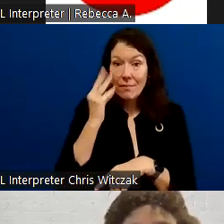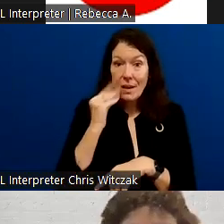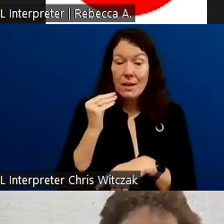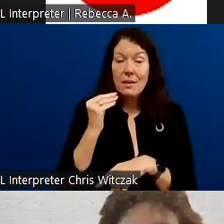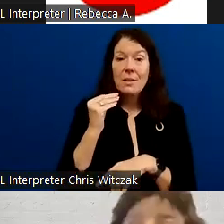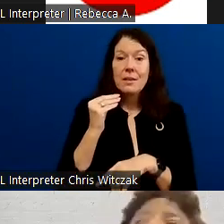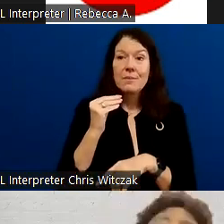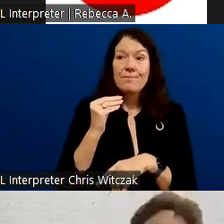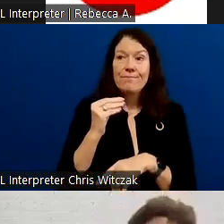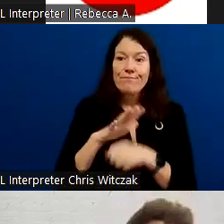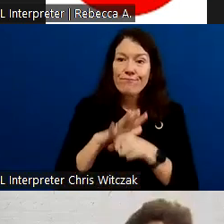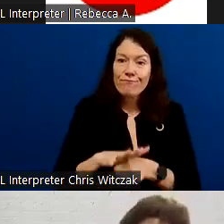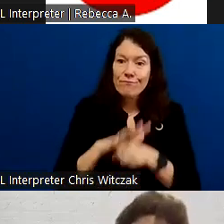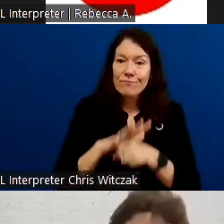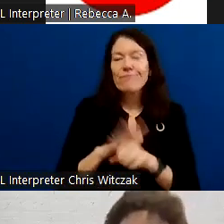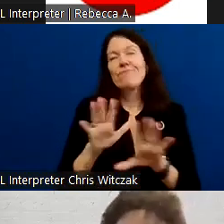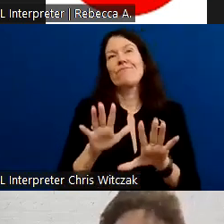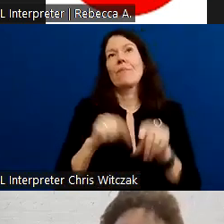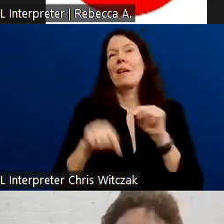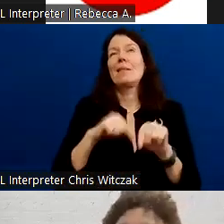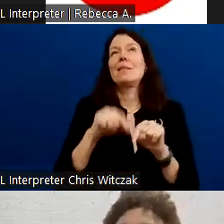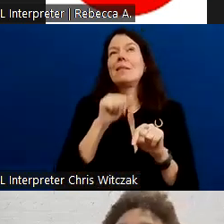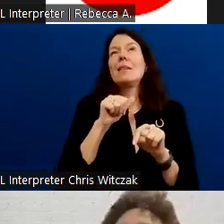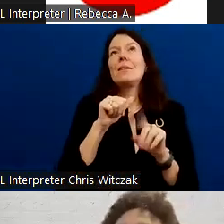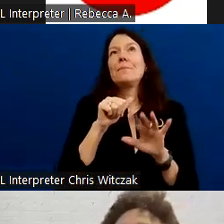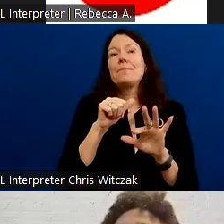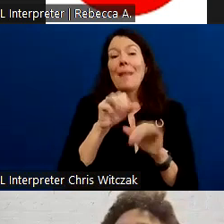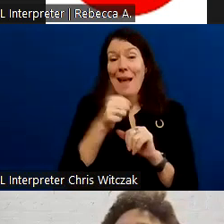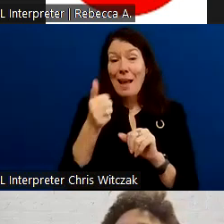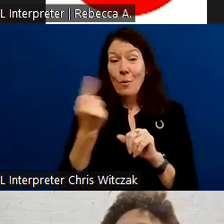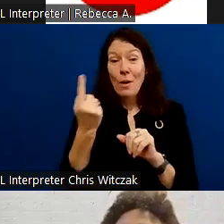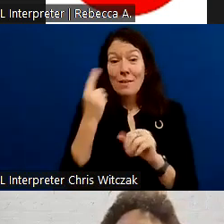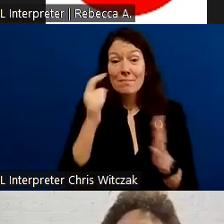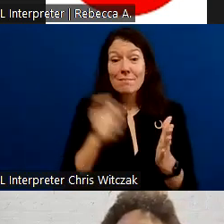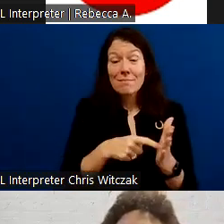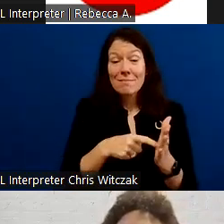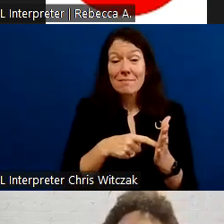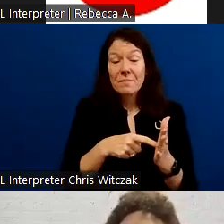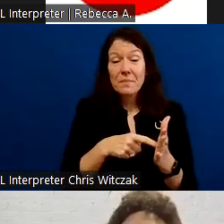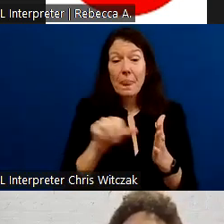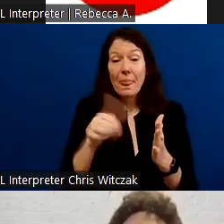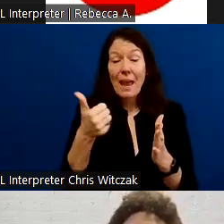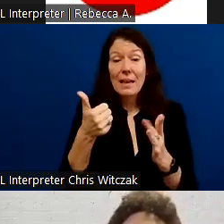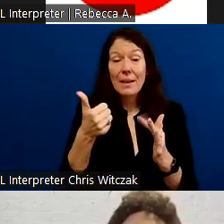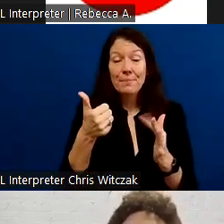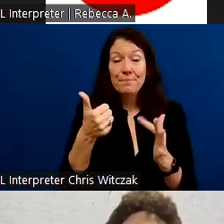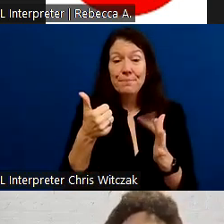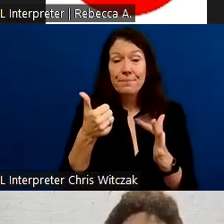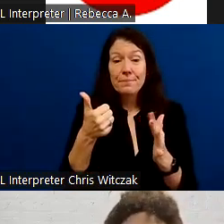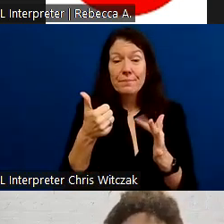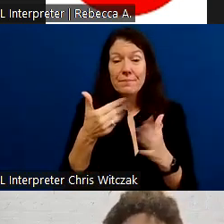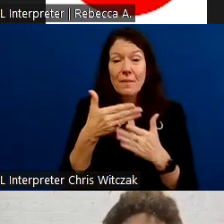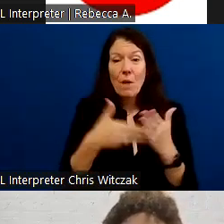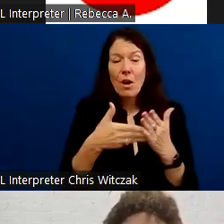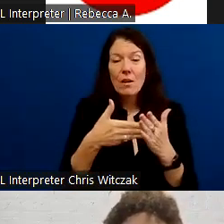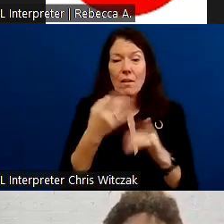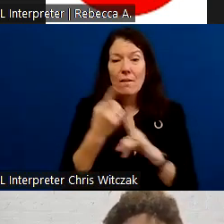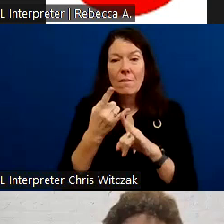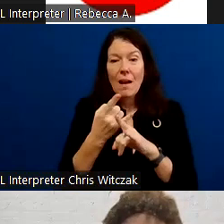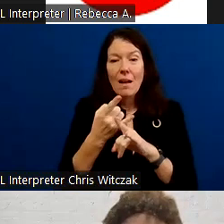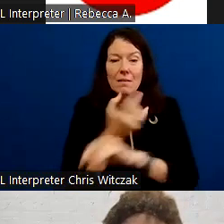well I didn't even touch on this. Did anyone notice any um elements of substance use coercion